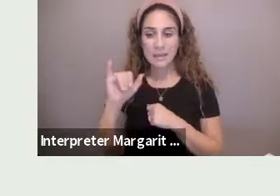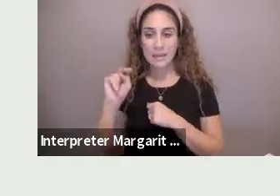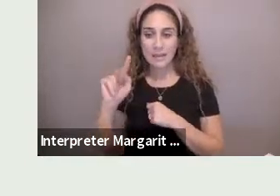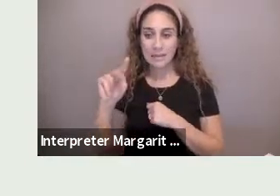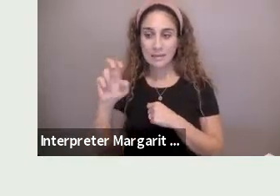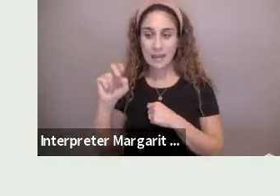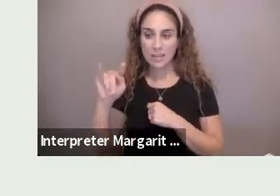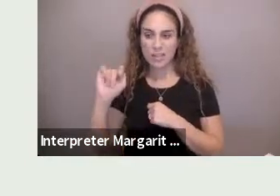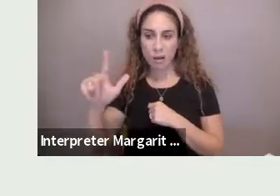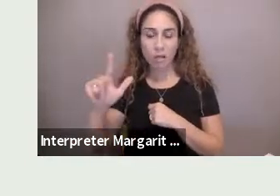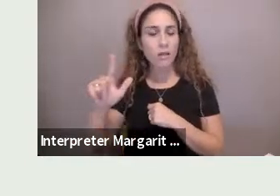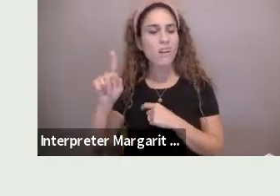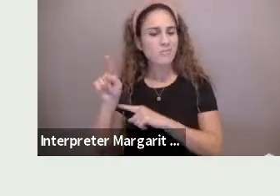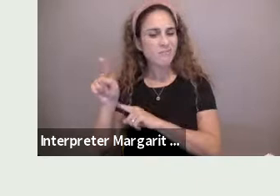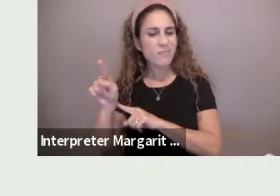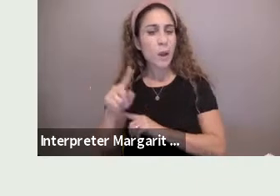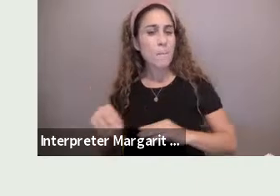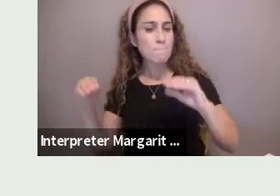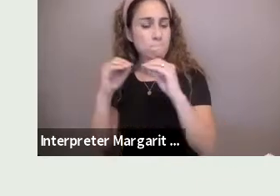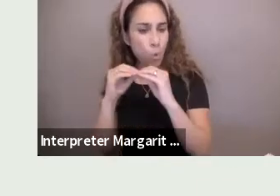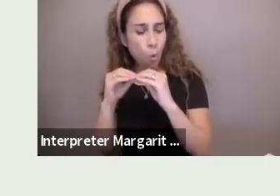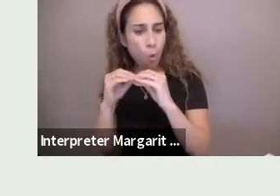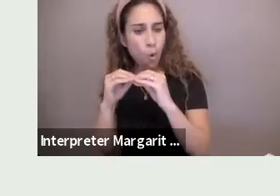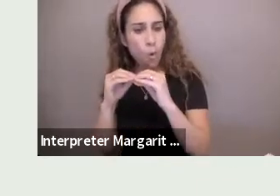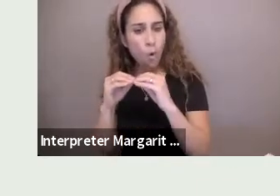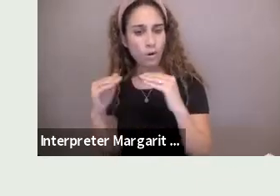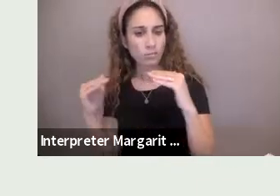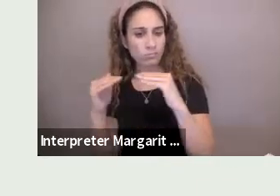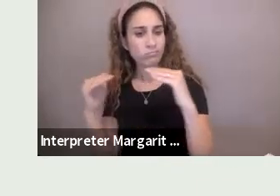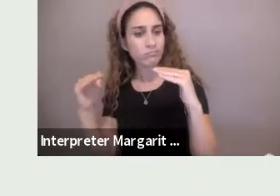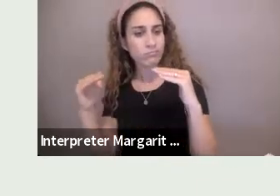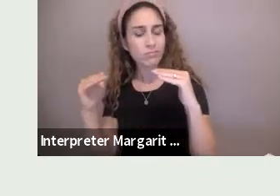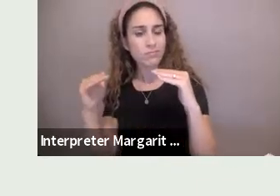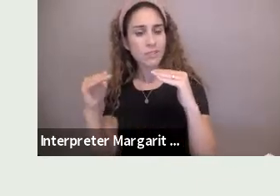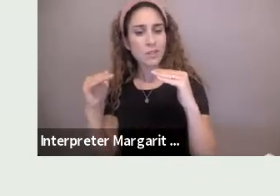Brian Boomer: Which is really instead of dressing access needs. It's addressing learning needs. So we're looking at engagement.